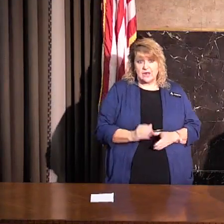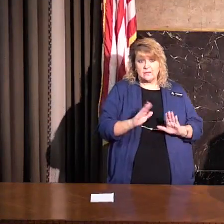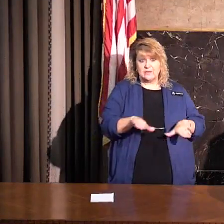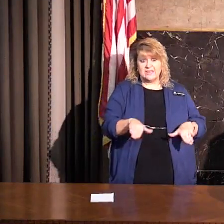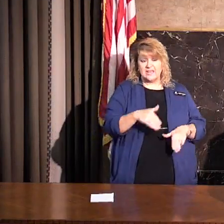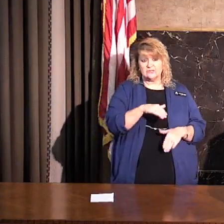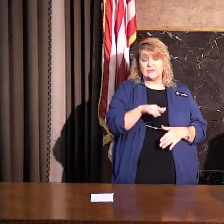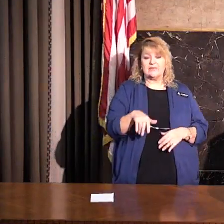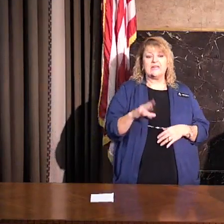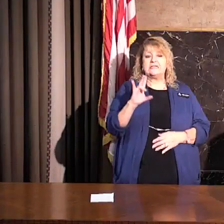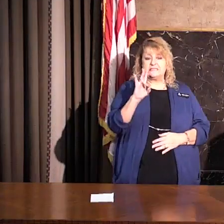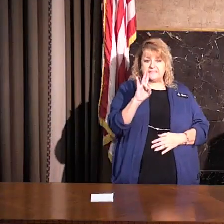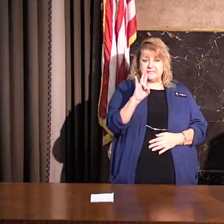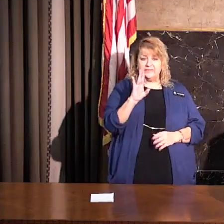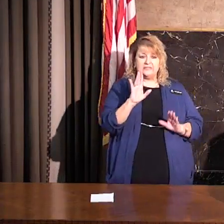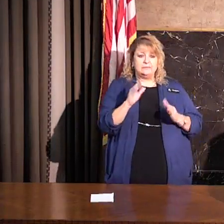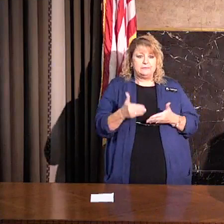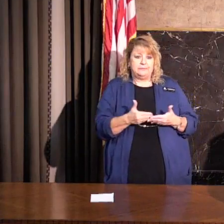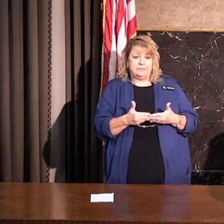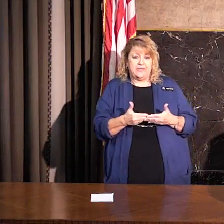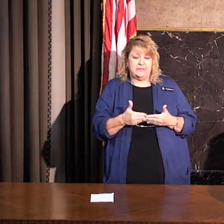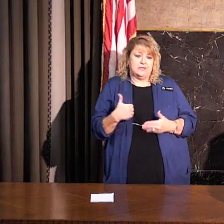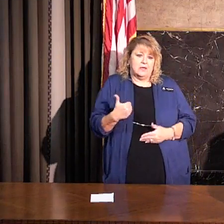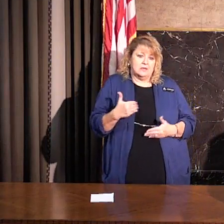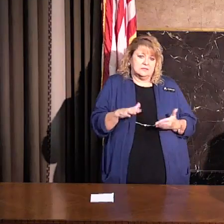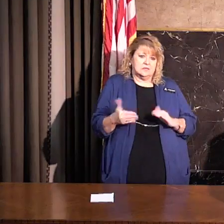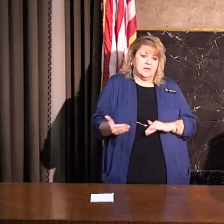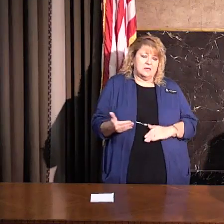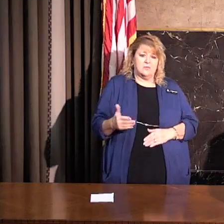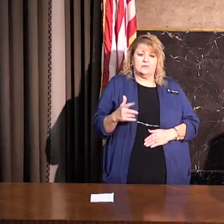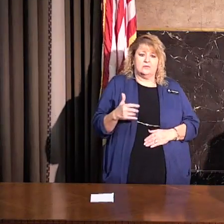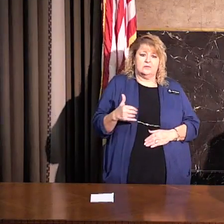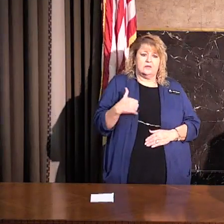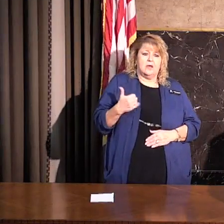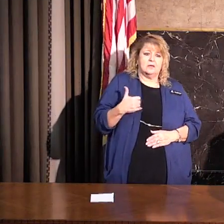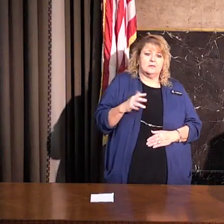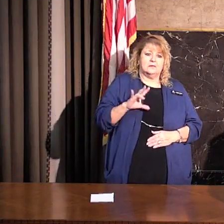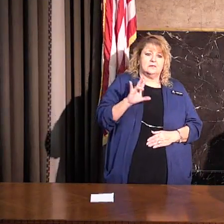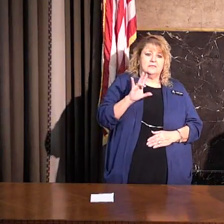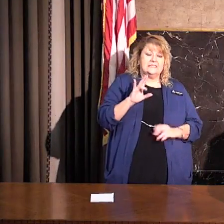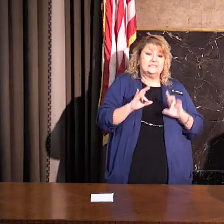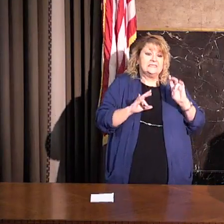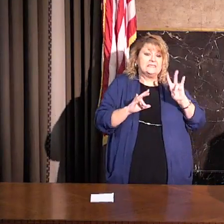We unfortunately have had seven pediatric deaths in this Delta